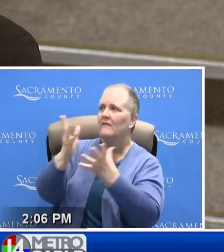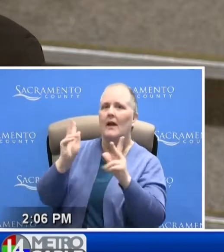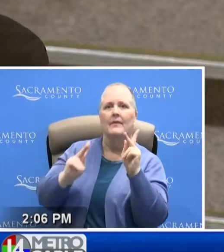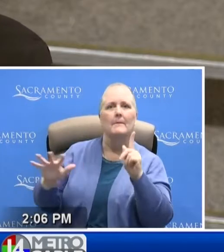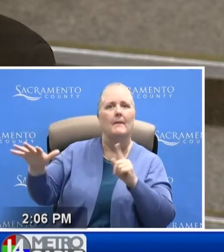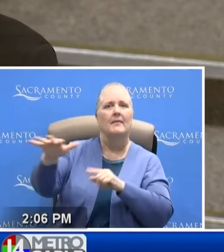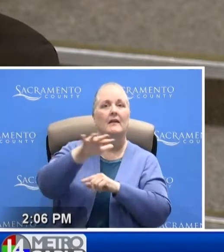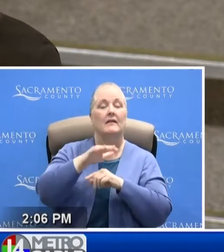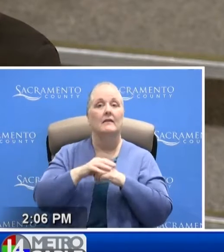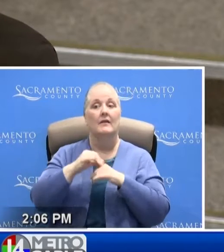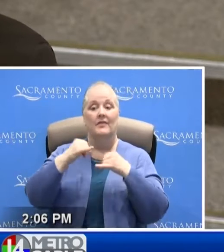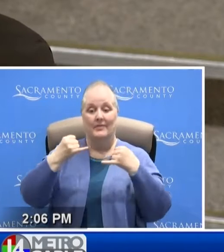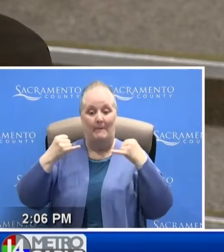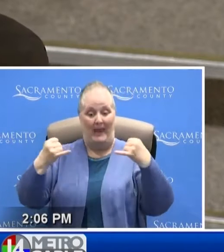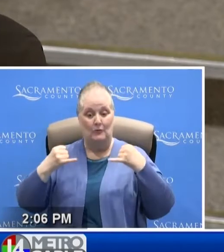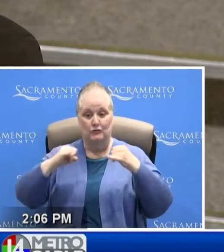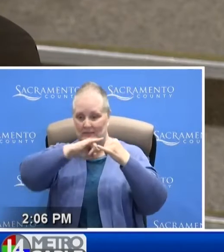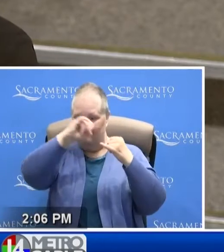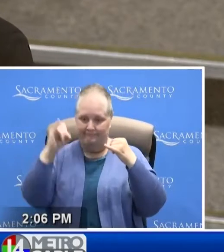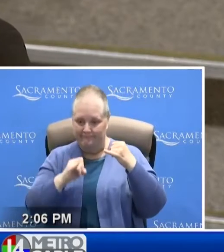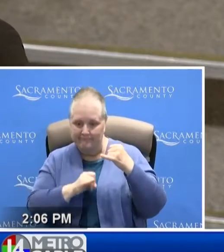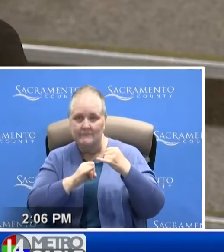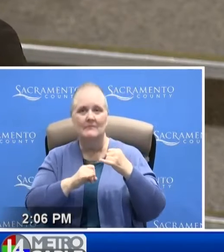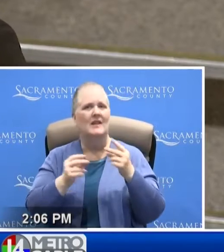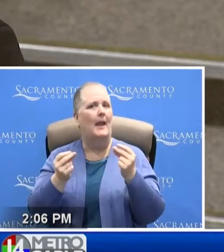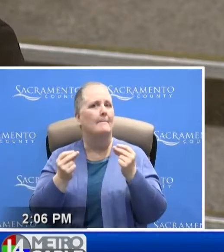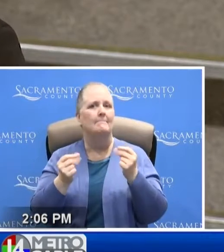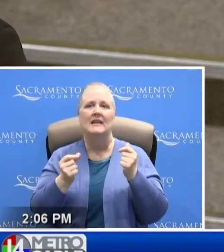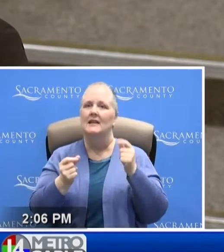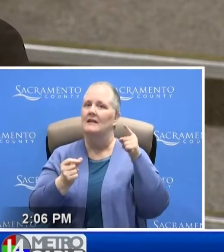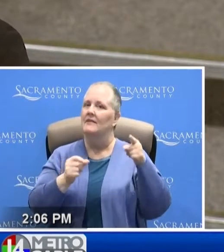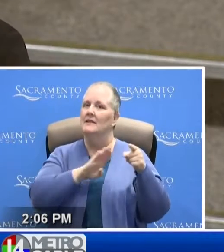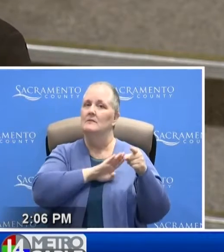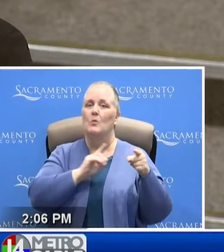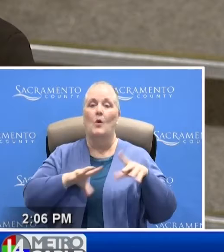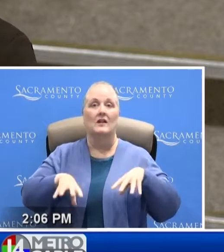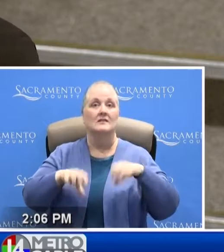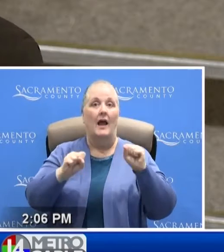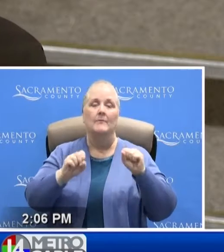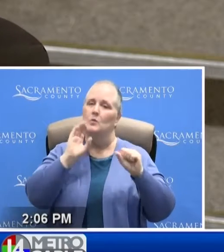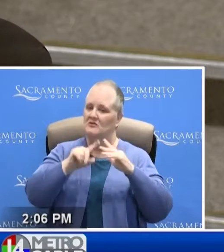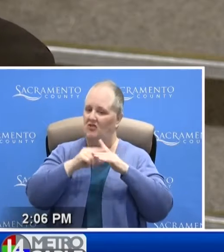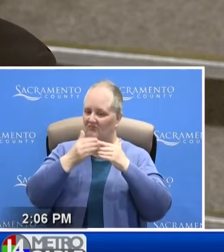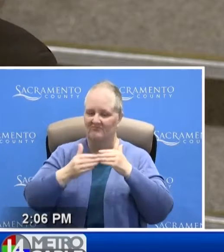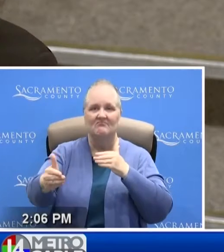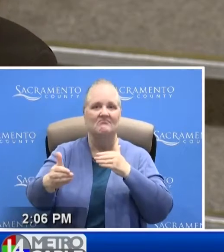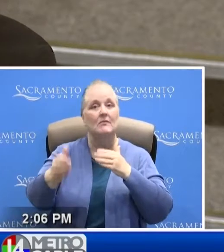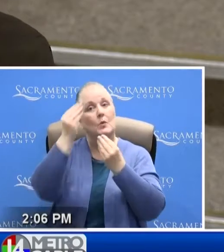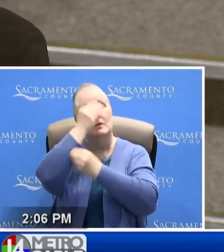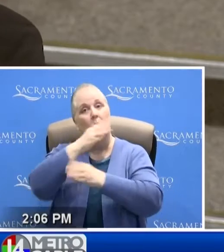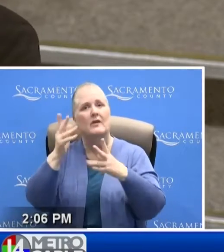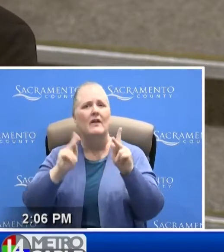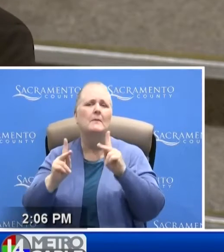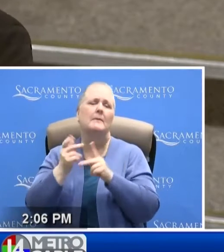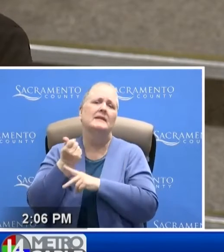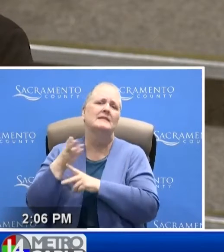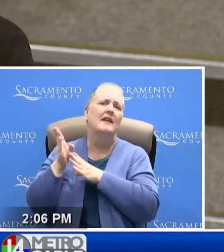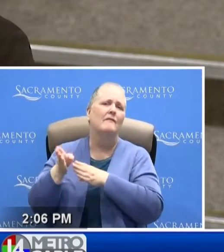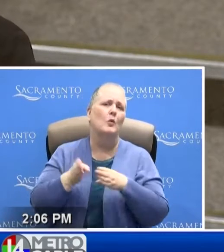The boundaries are effective immediately upon adoption by this board. We will notify the public in several ways.